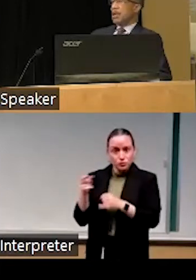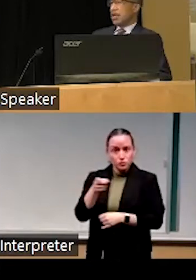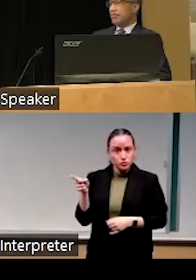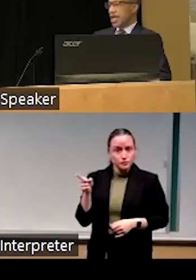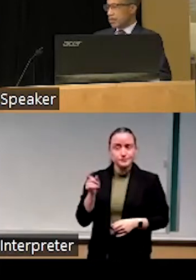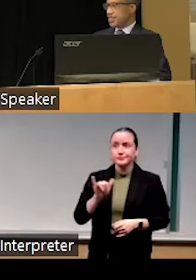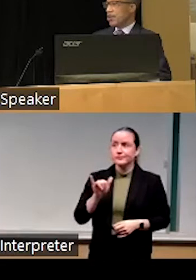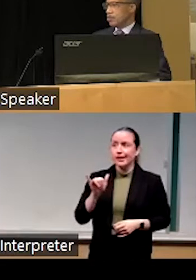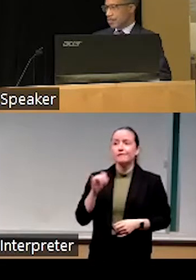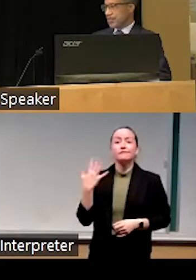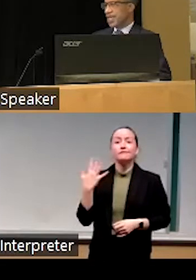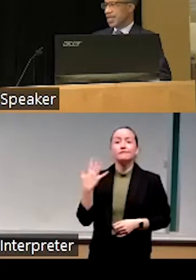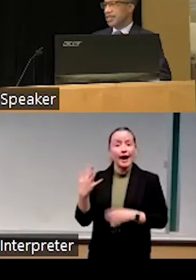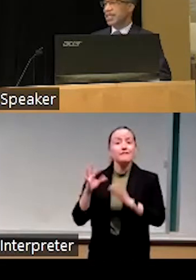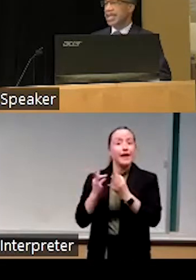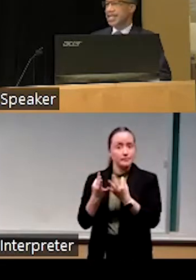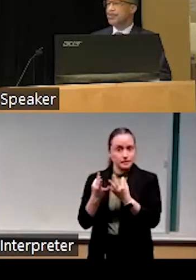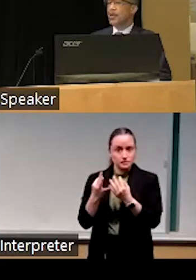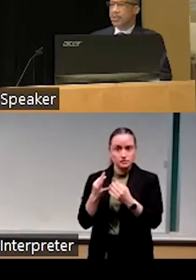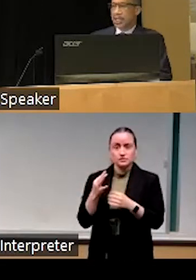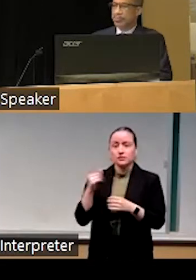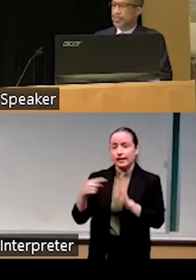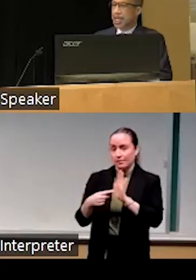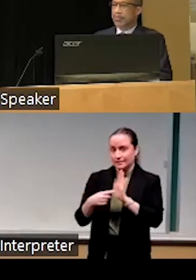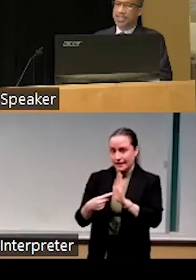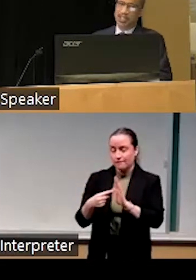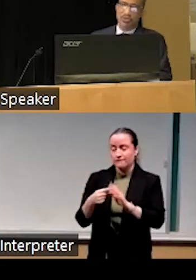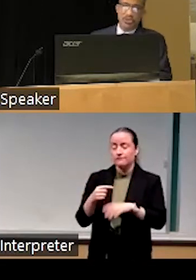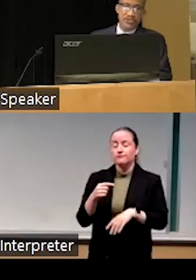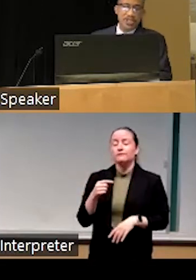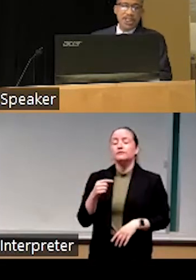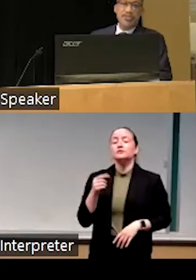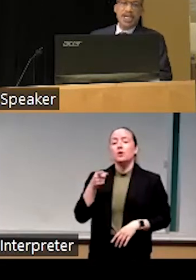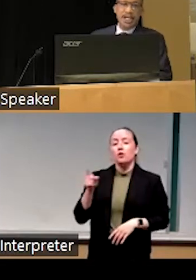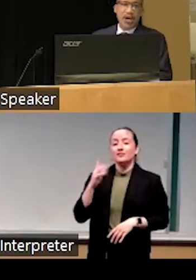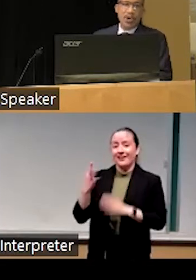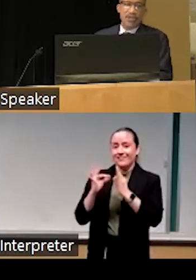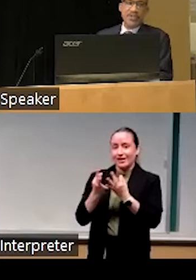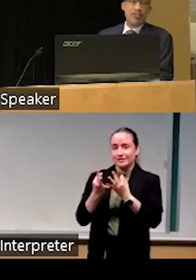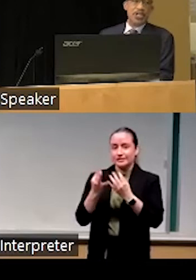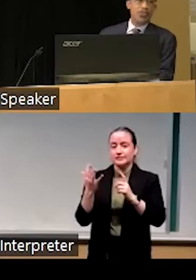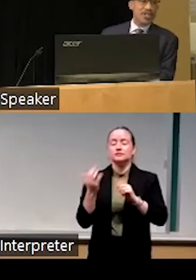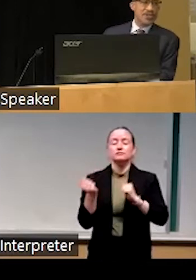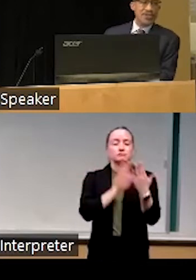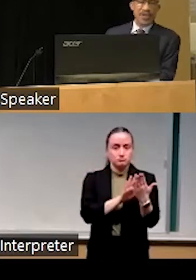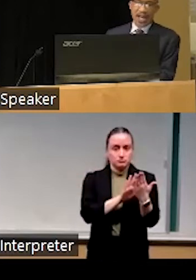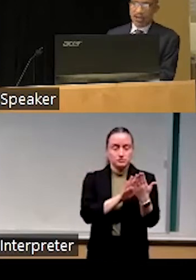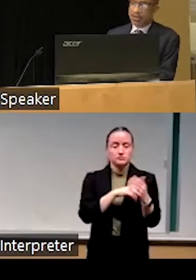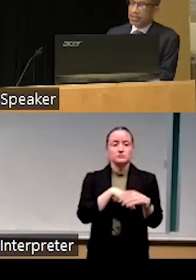uh families that were represented and they spoke to Dylan roof and not one of them expressed anger